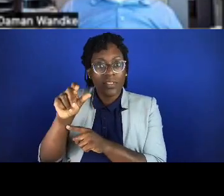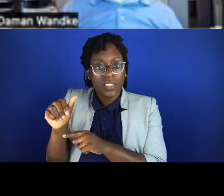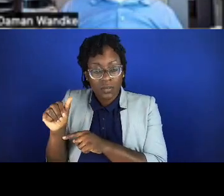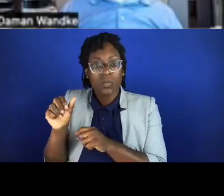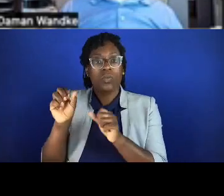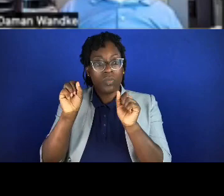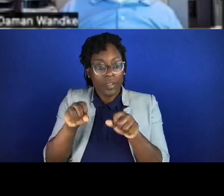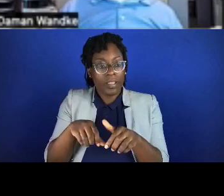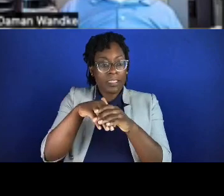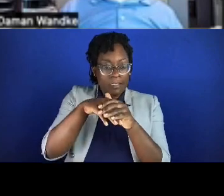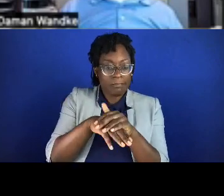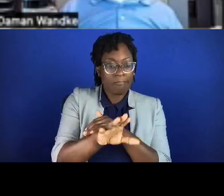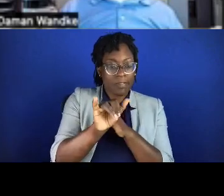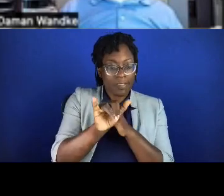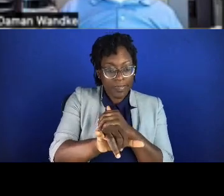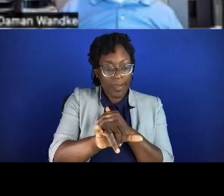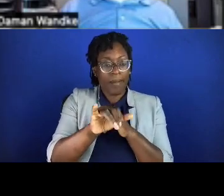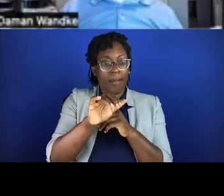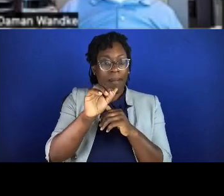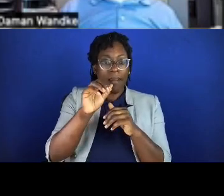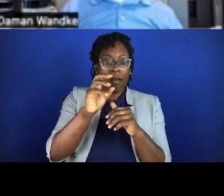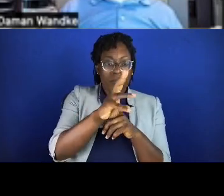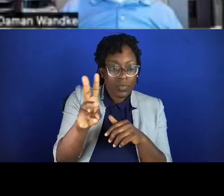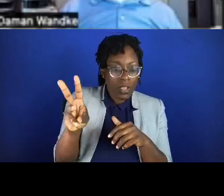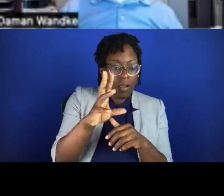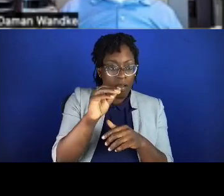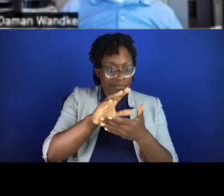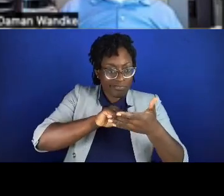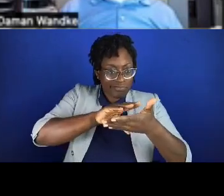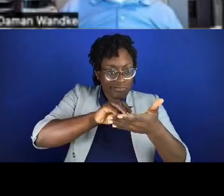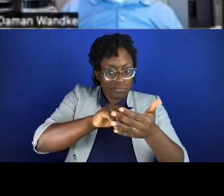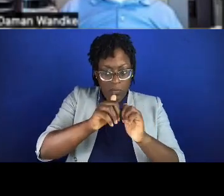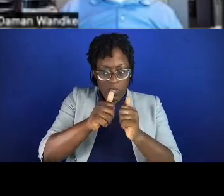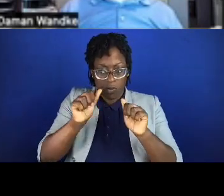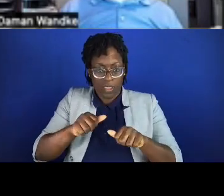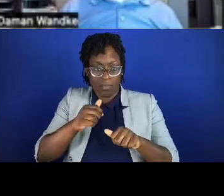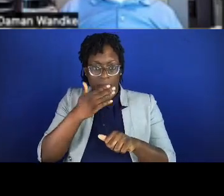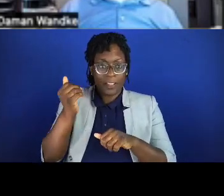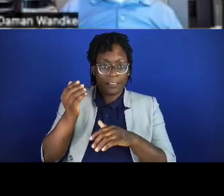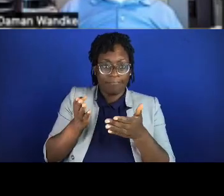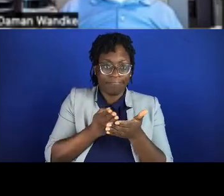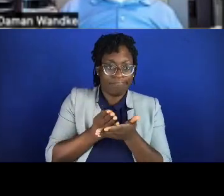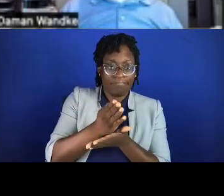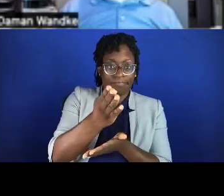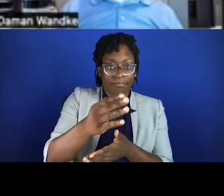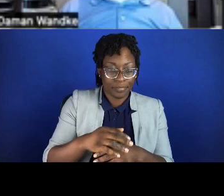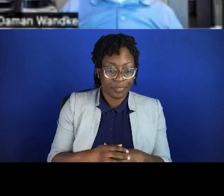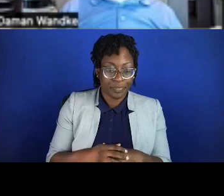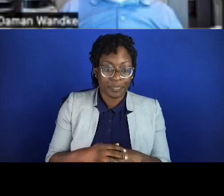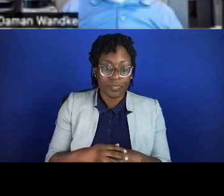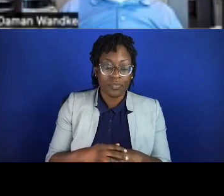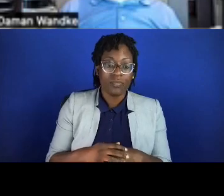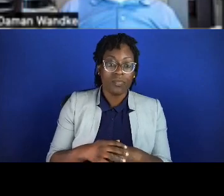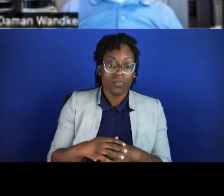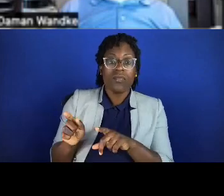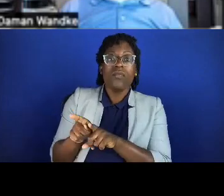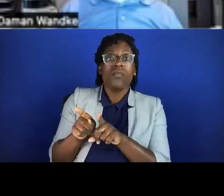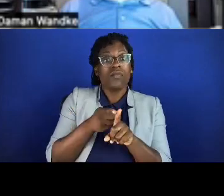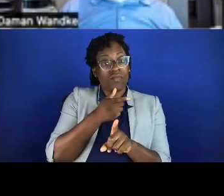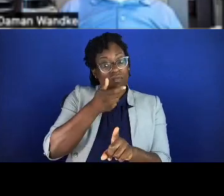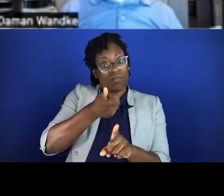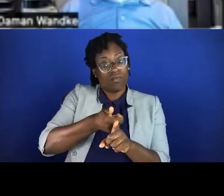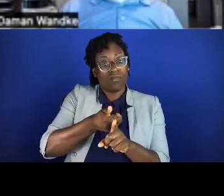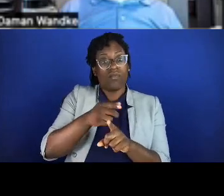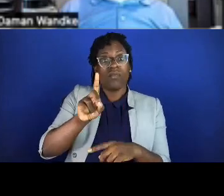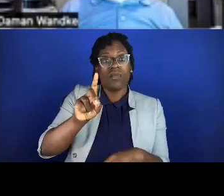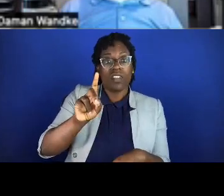to successfully navigate the world. Daman is also an educator as he is an instructor